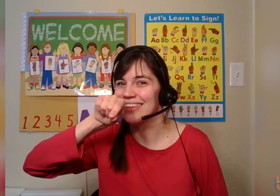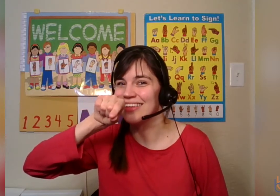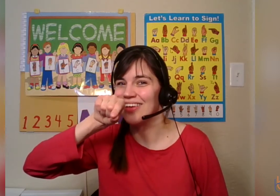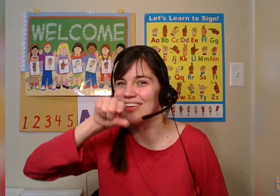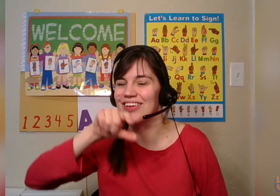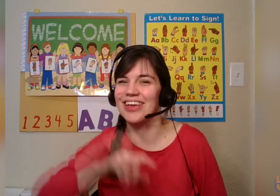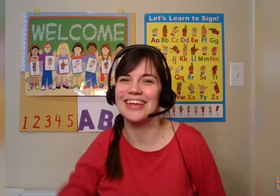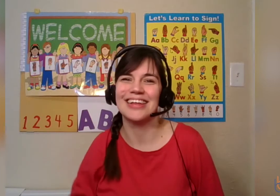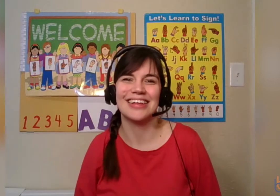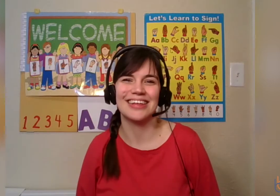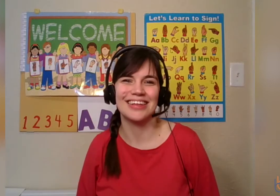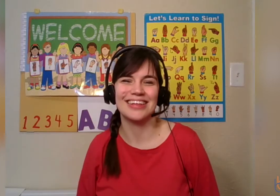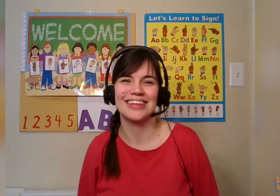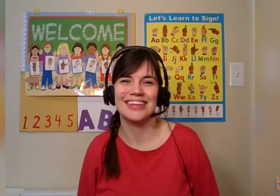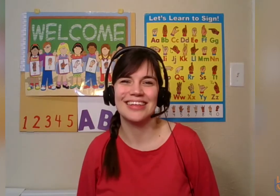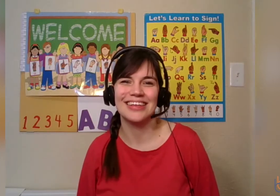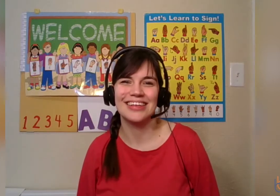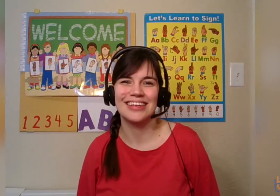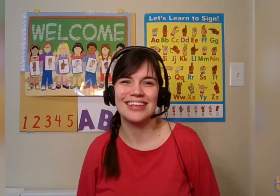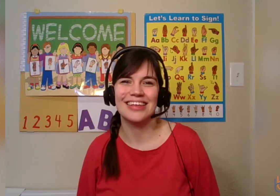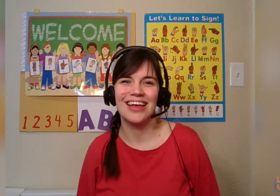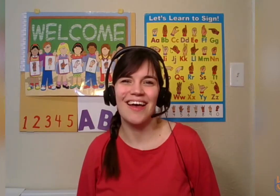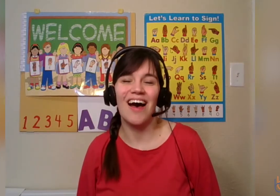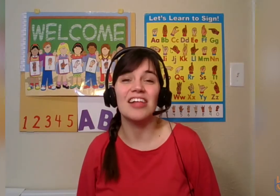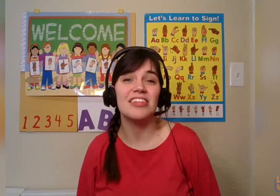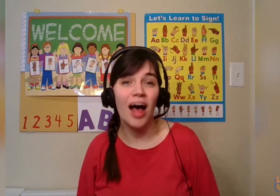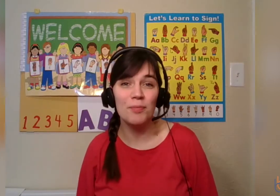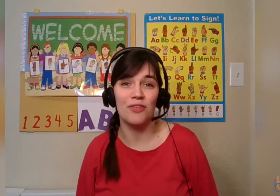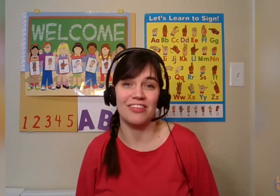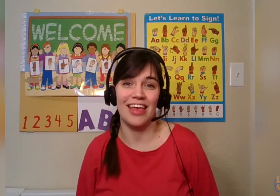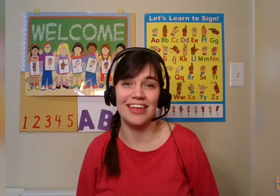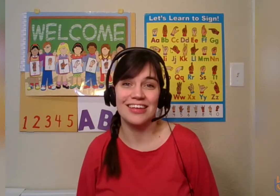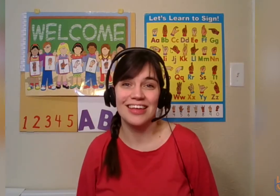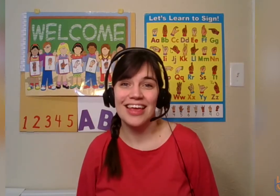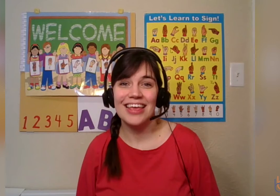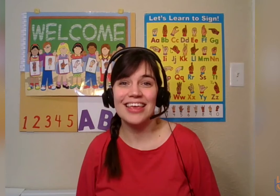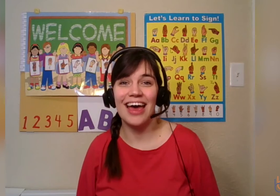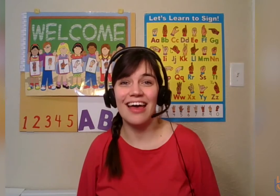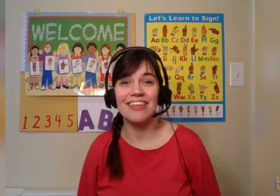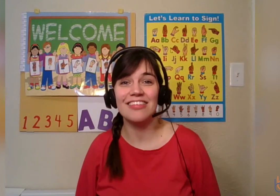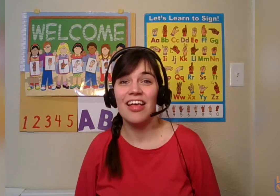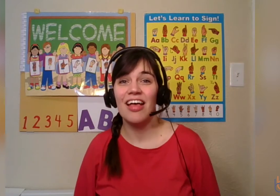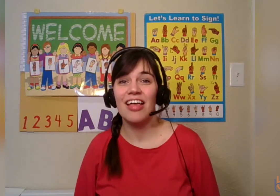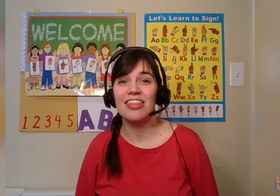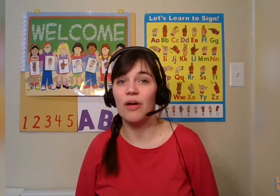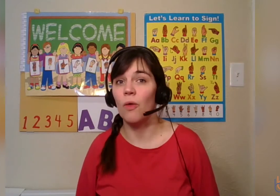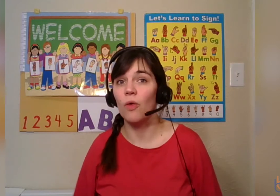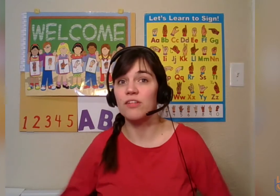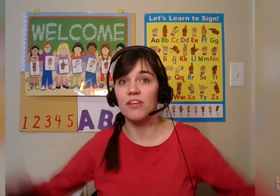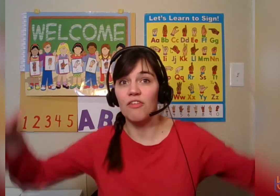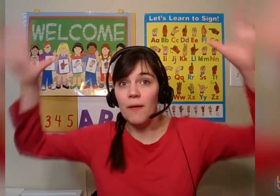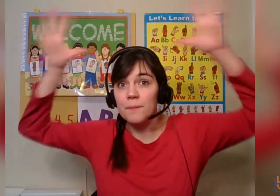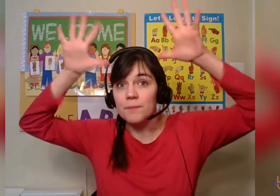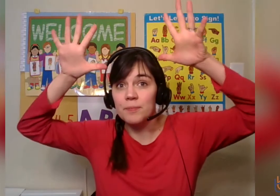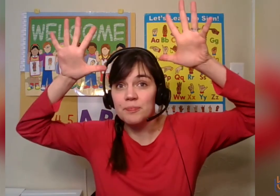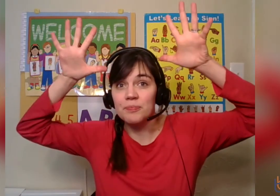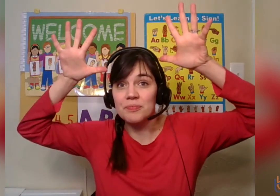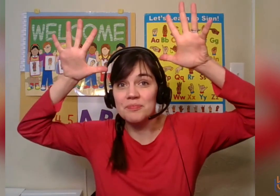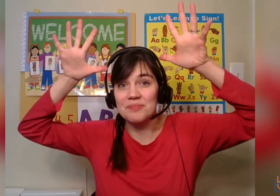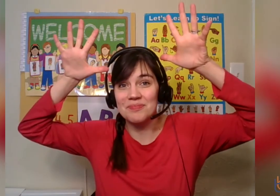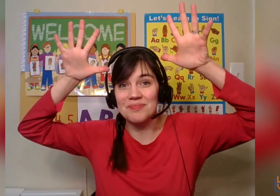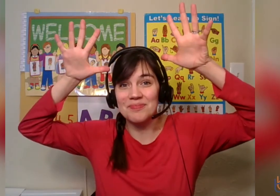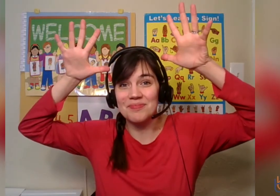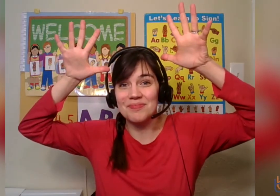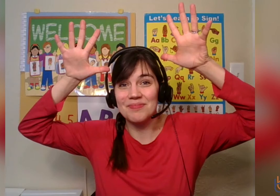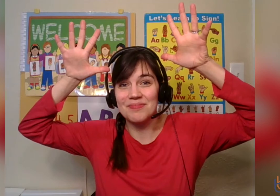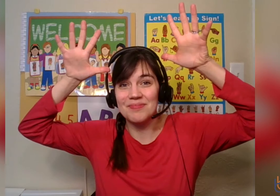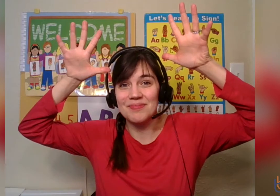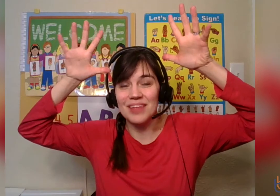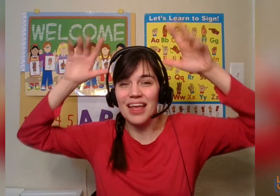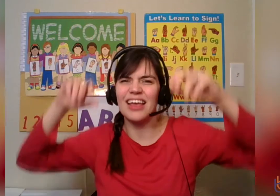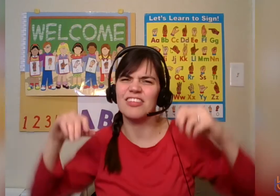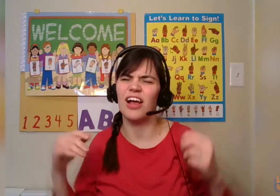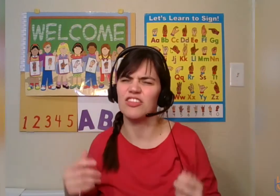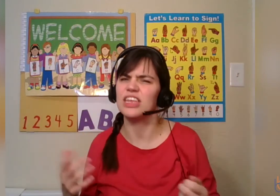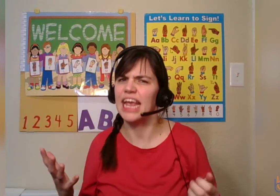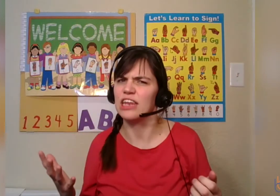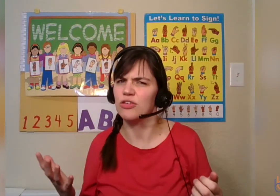Good. On top of his head, he has the horns of a... I guess they're actually antlers.